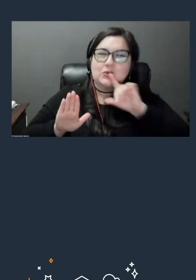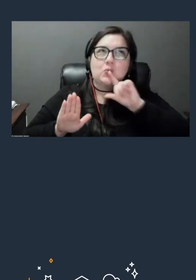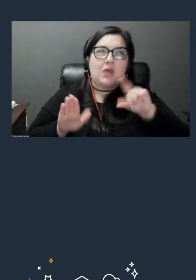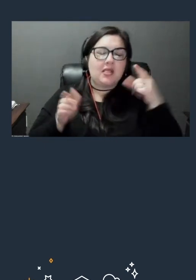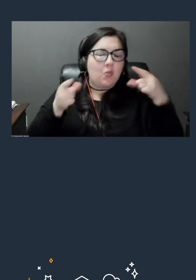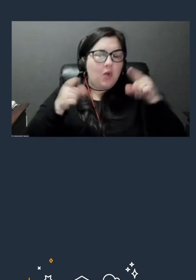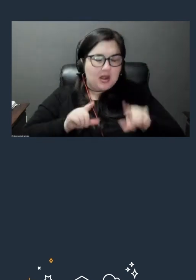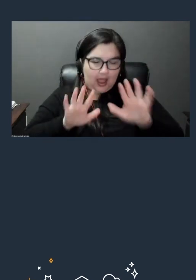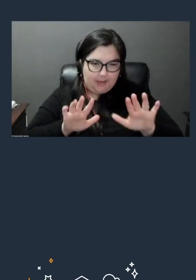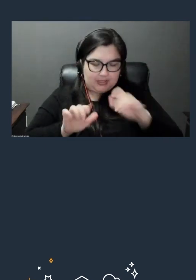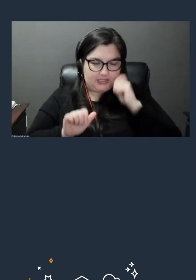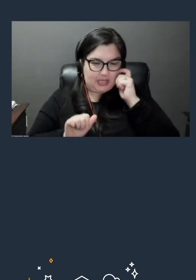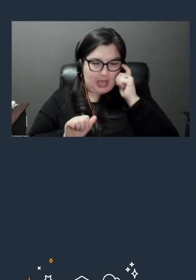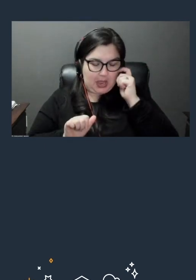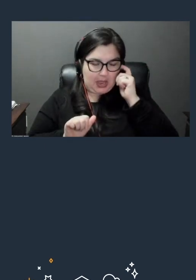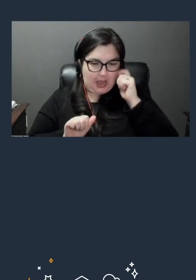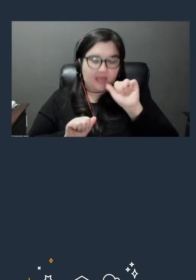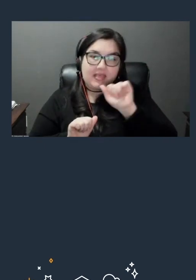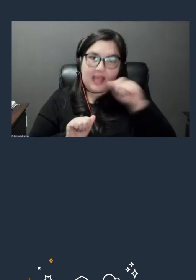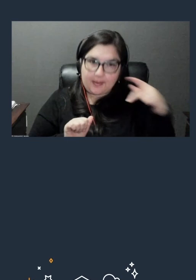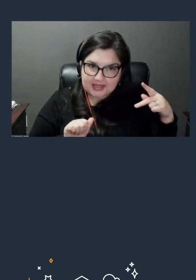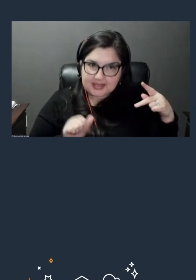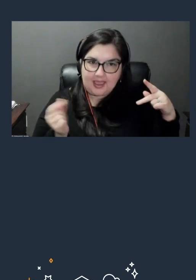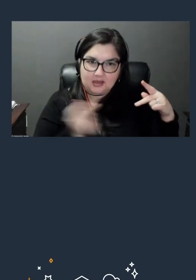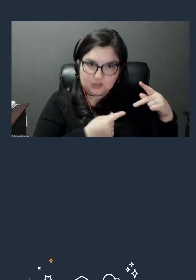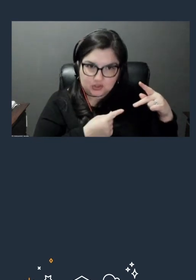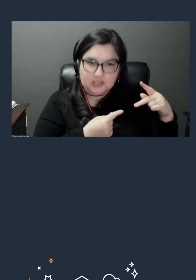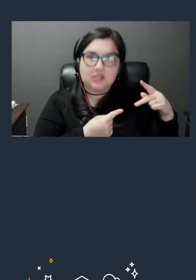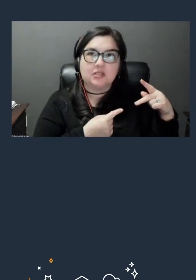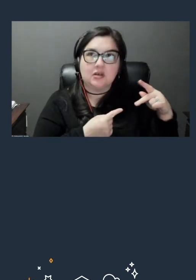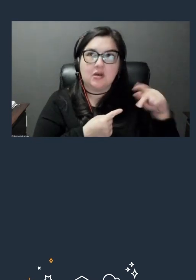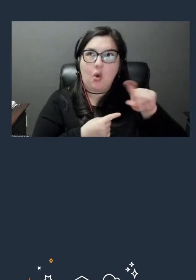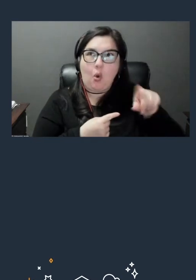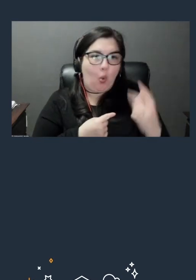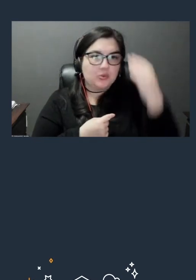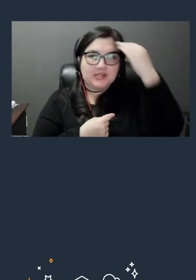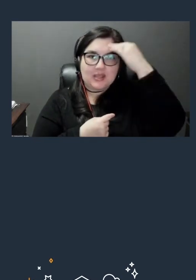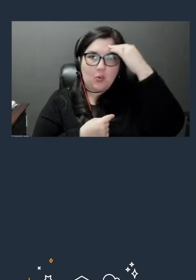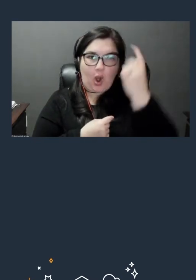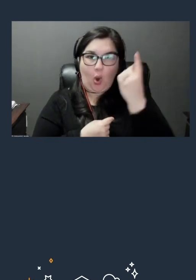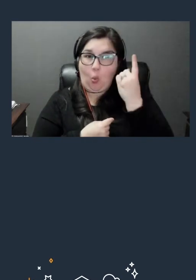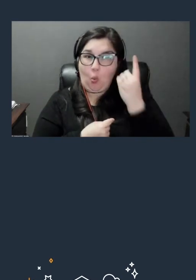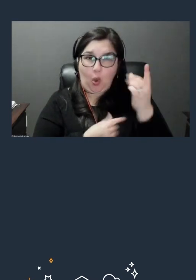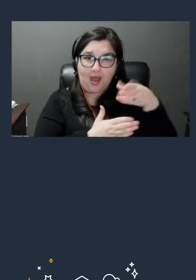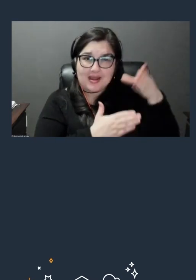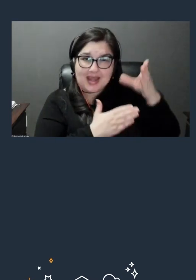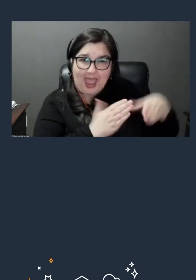the application is really only aware of one endpoint in S3 that it needs to talk to.